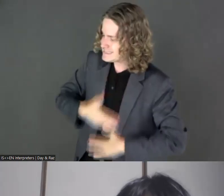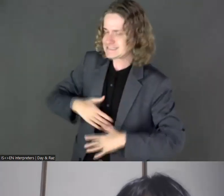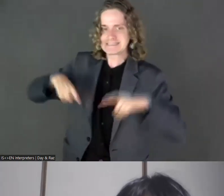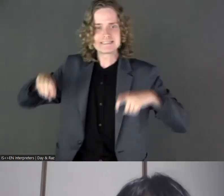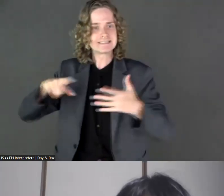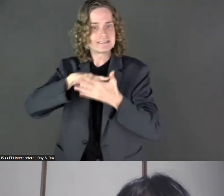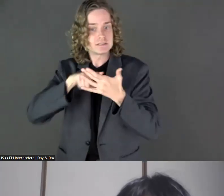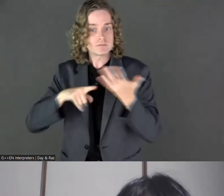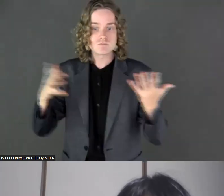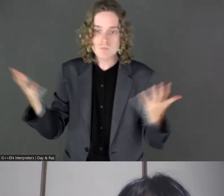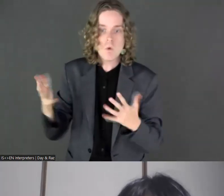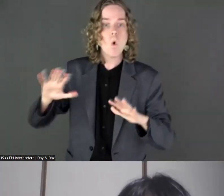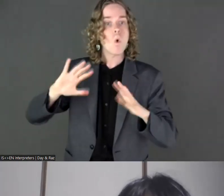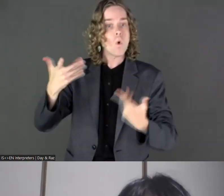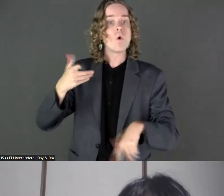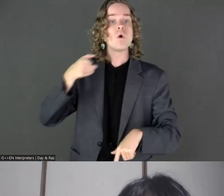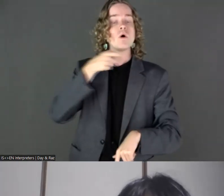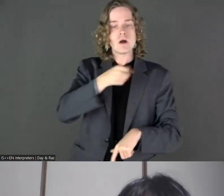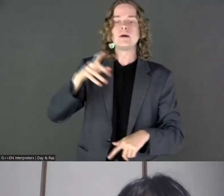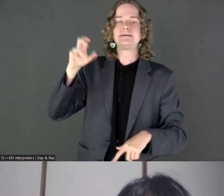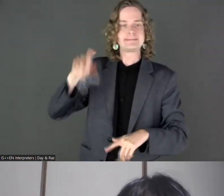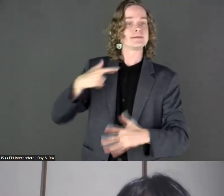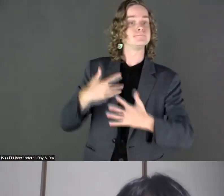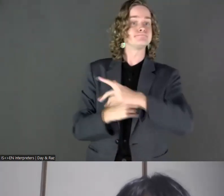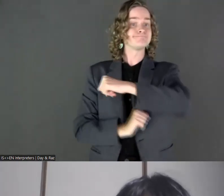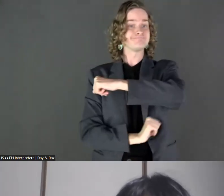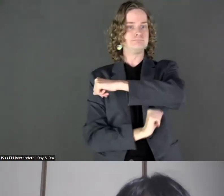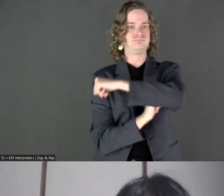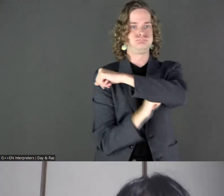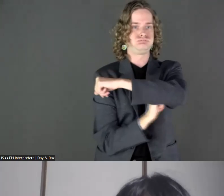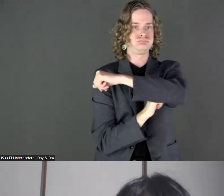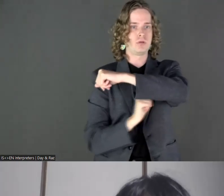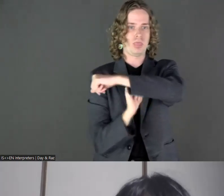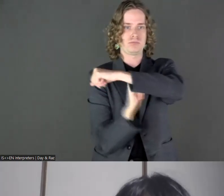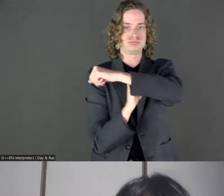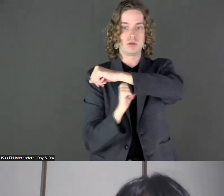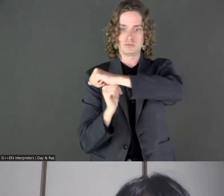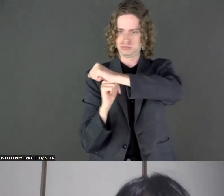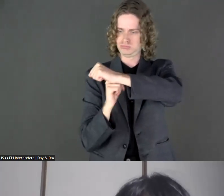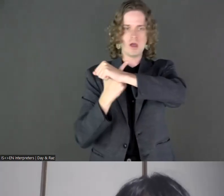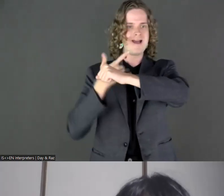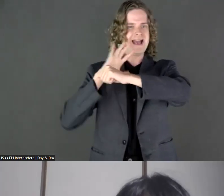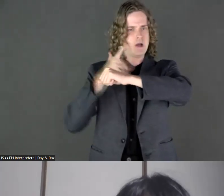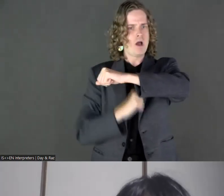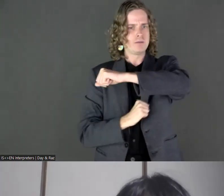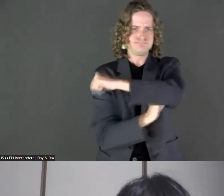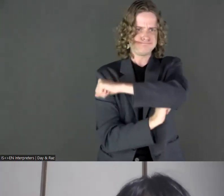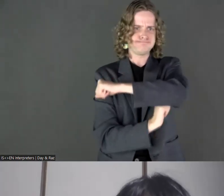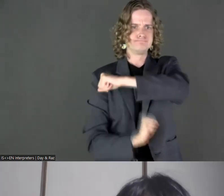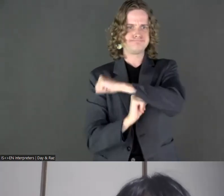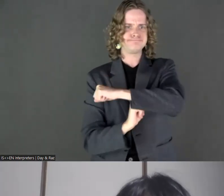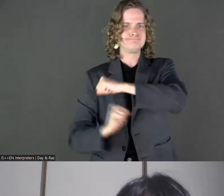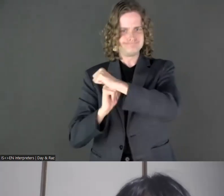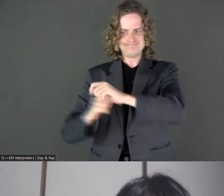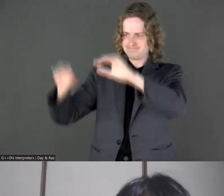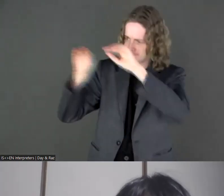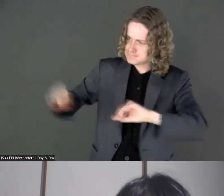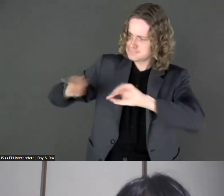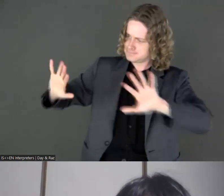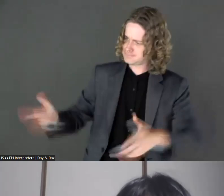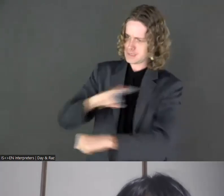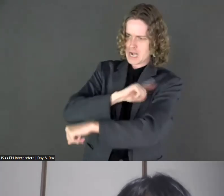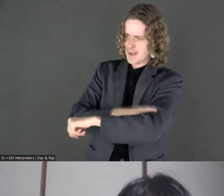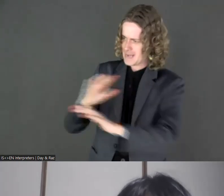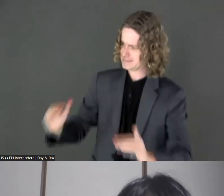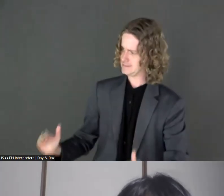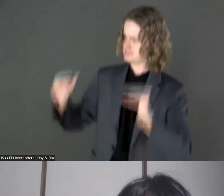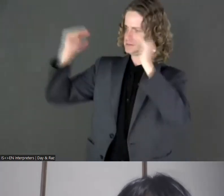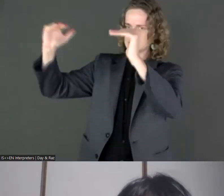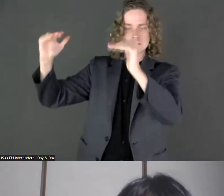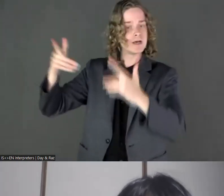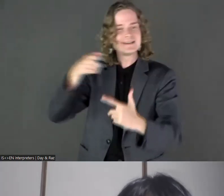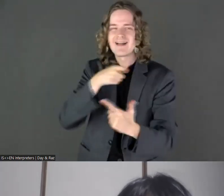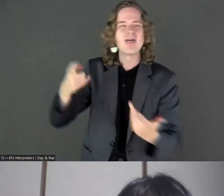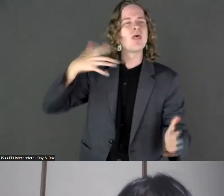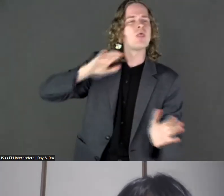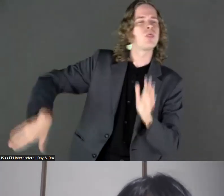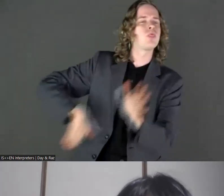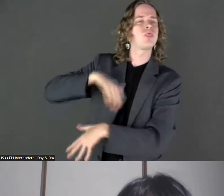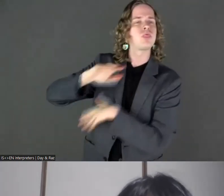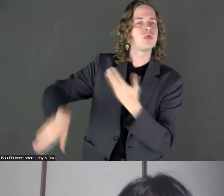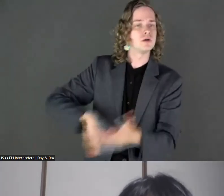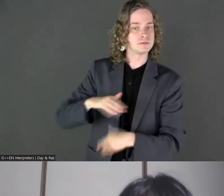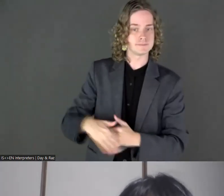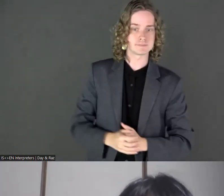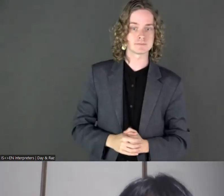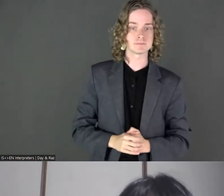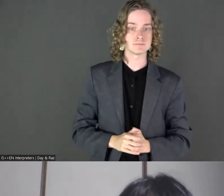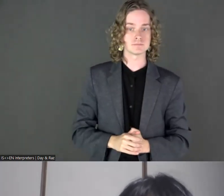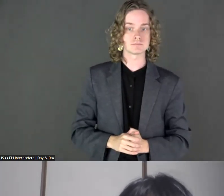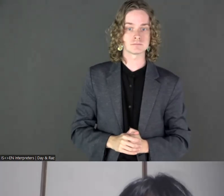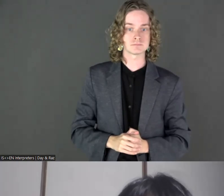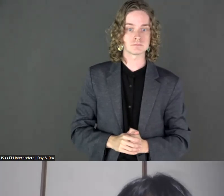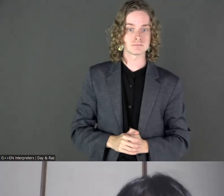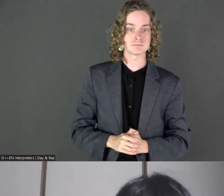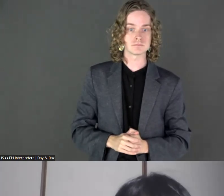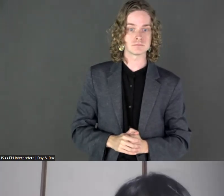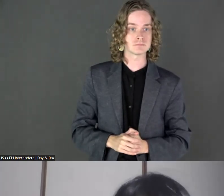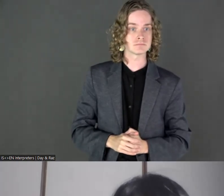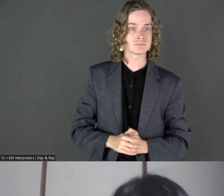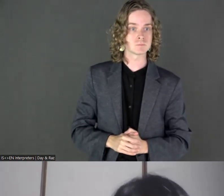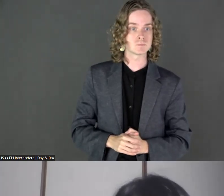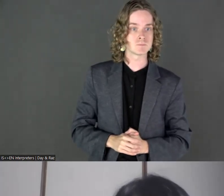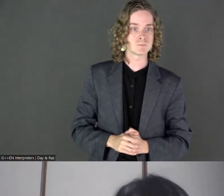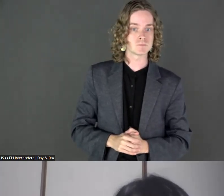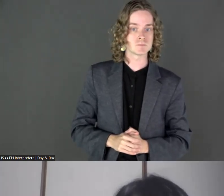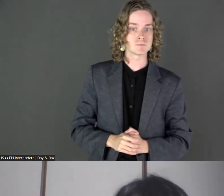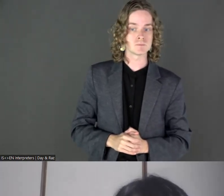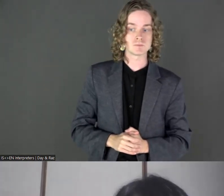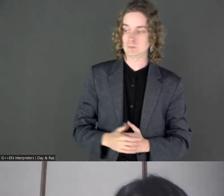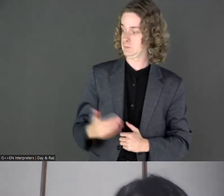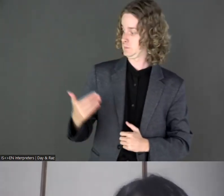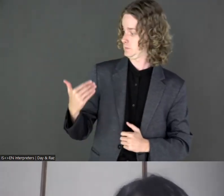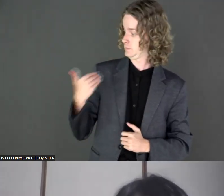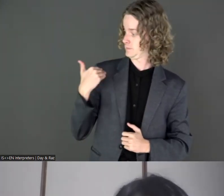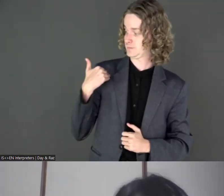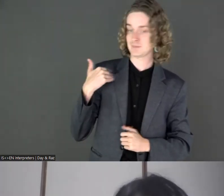for op eds to answer this humanitarian crisis, as of 2022, and during this year, during 2023, we had